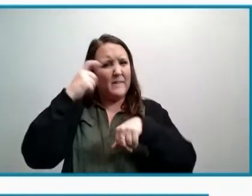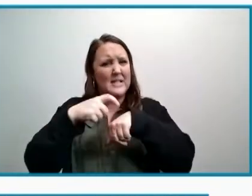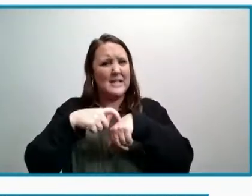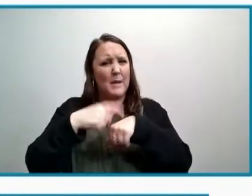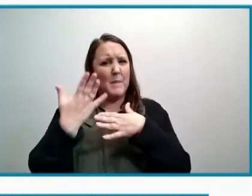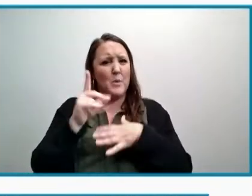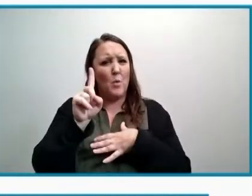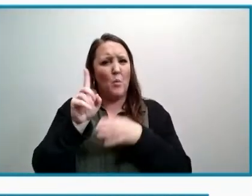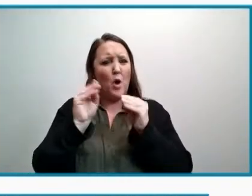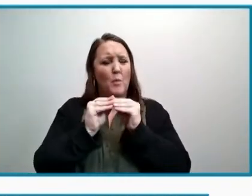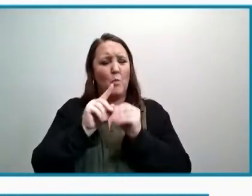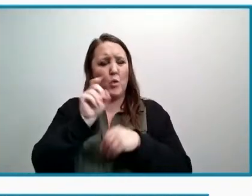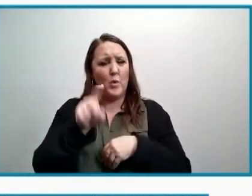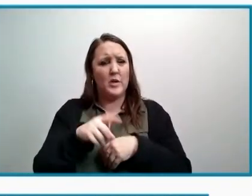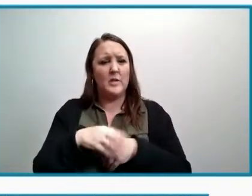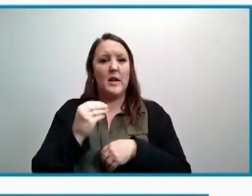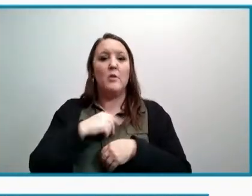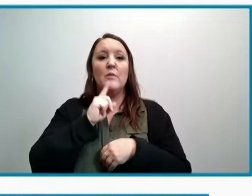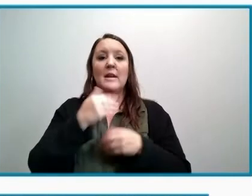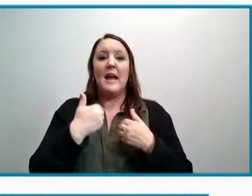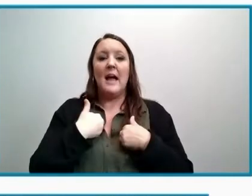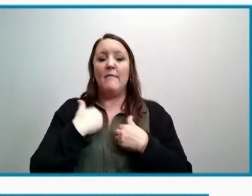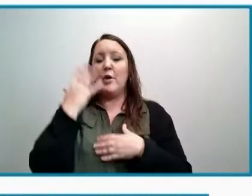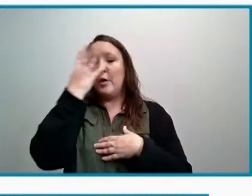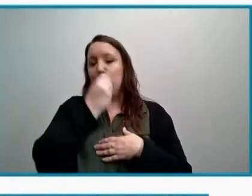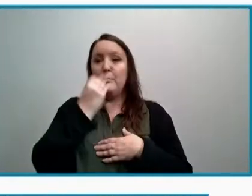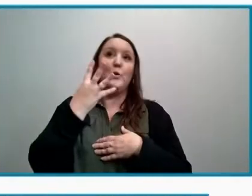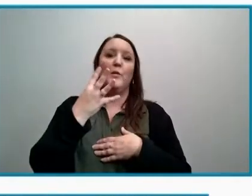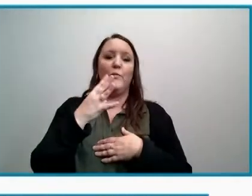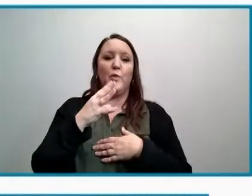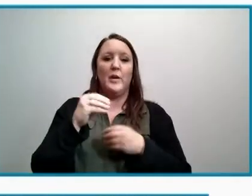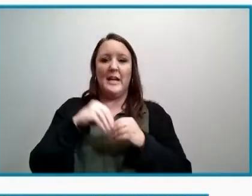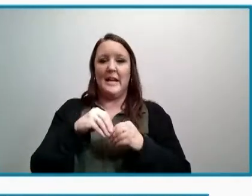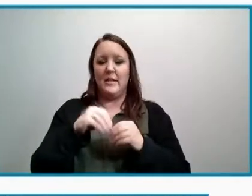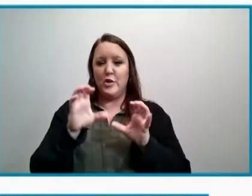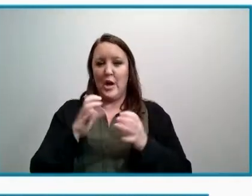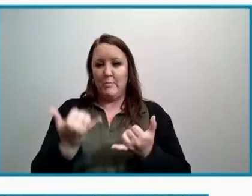and we have a really beautiful one in the chat that I am going to try to summarize.